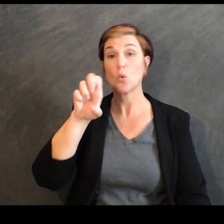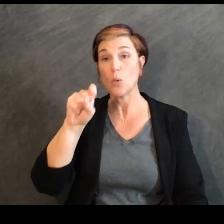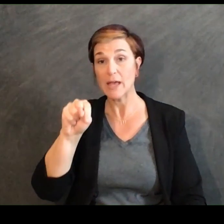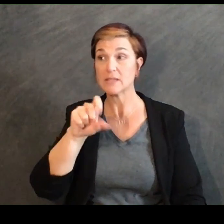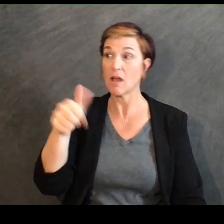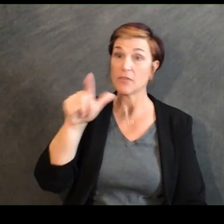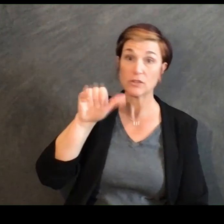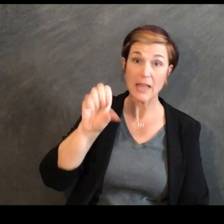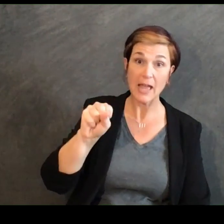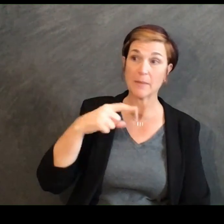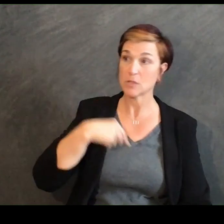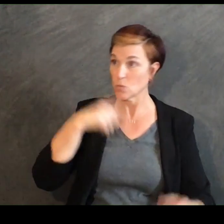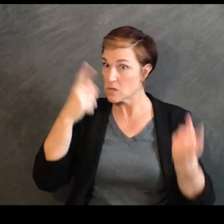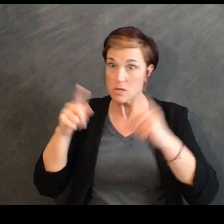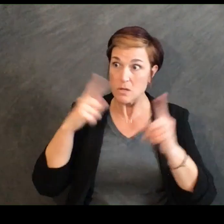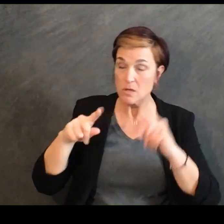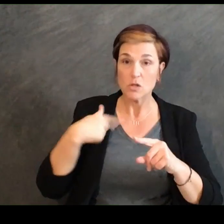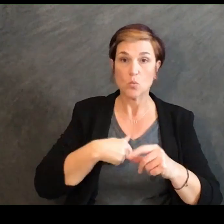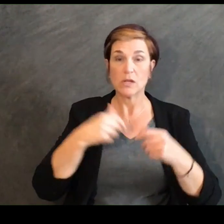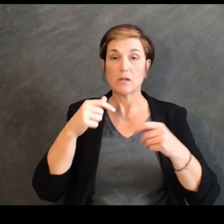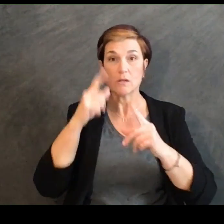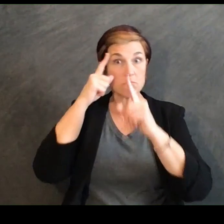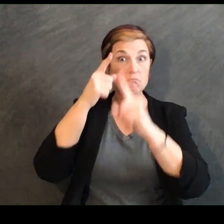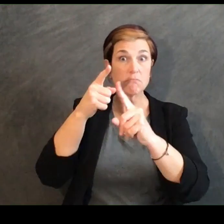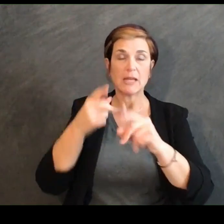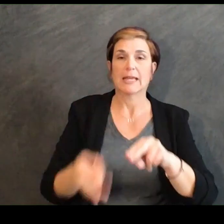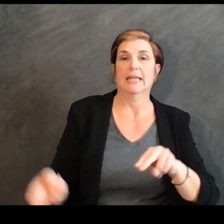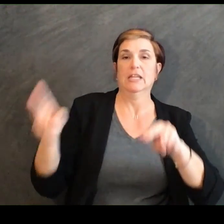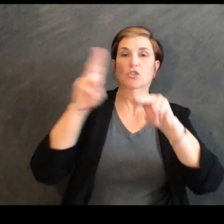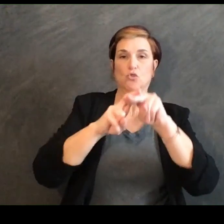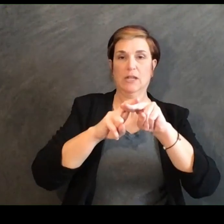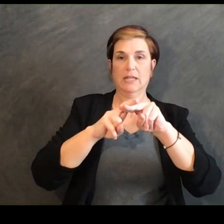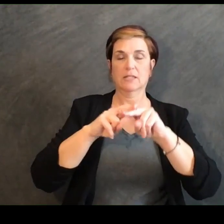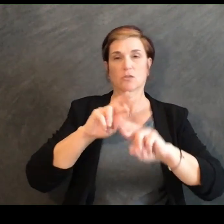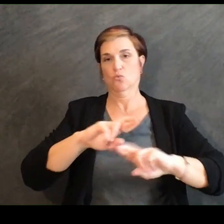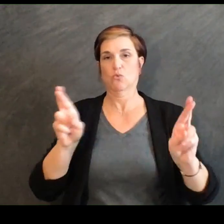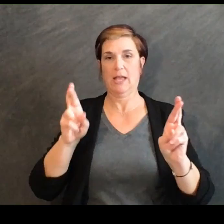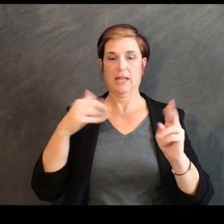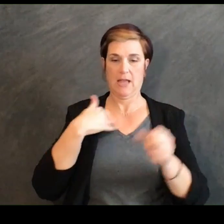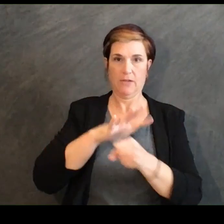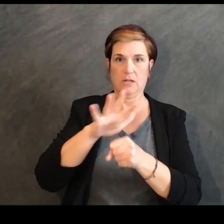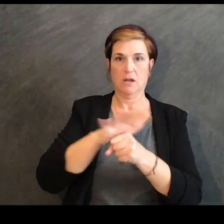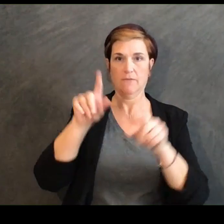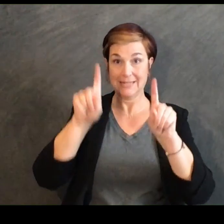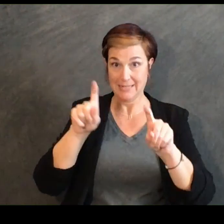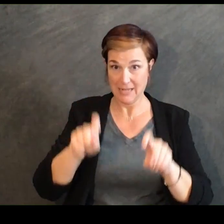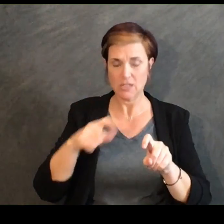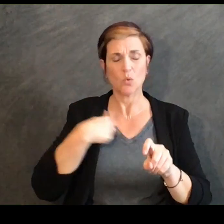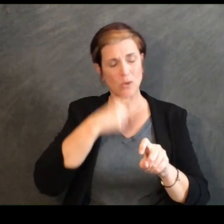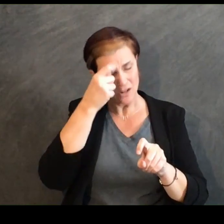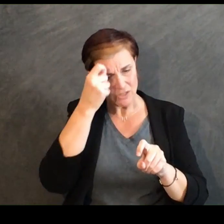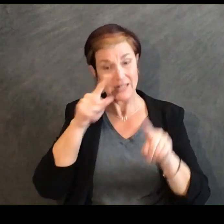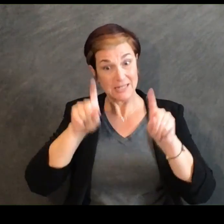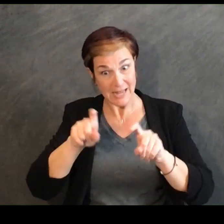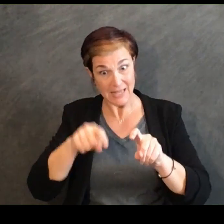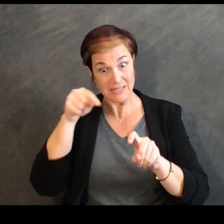do everything we can to increase the testing as we move forward and I can tell you we understand how important the testing is and we are committed to doing